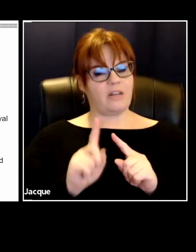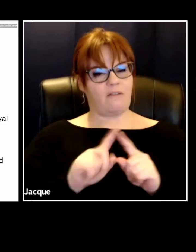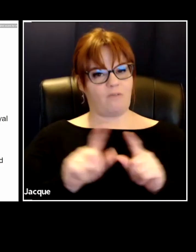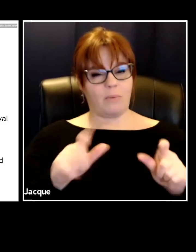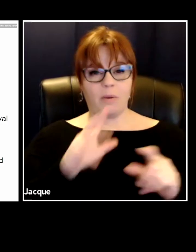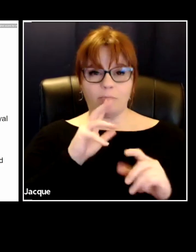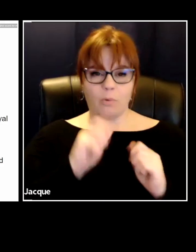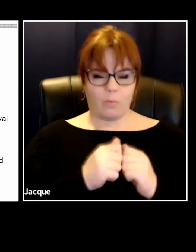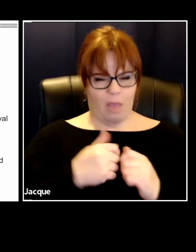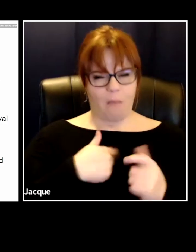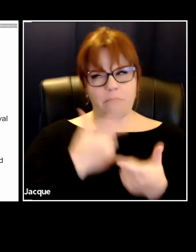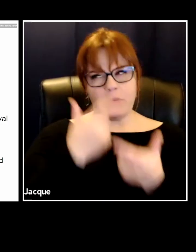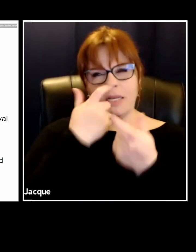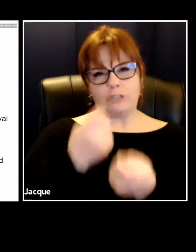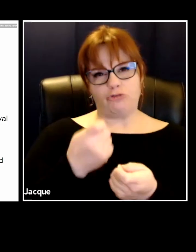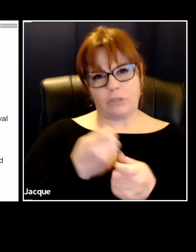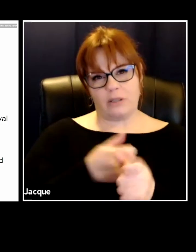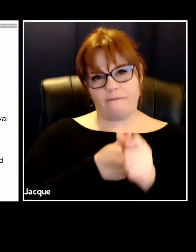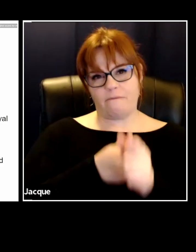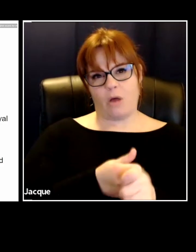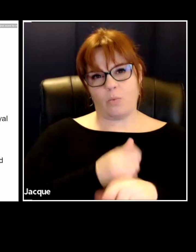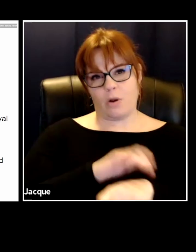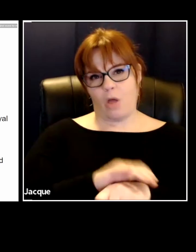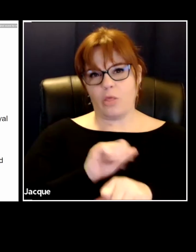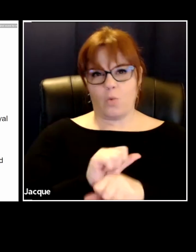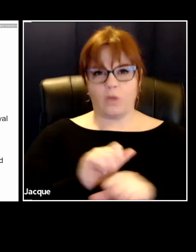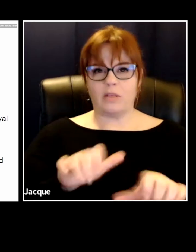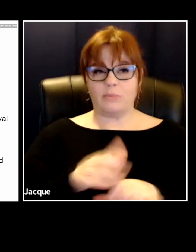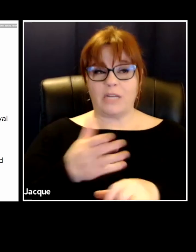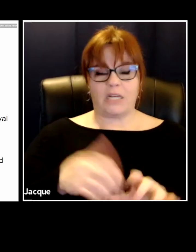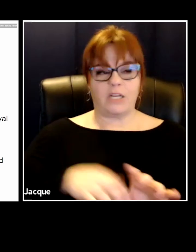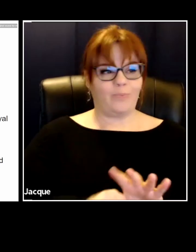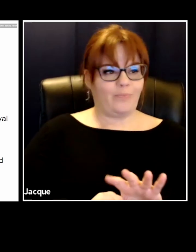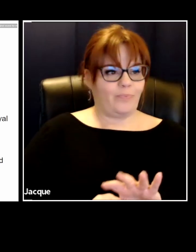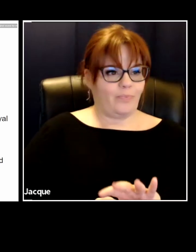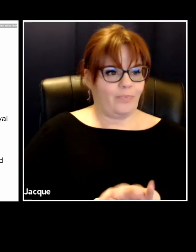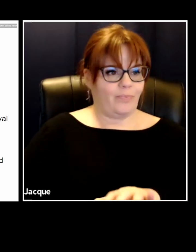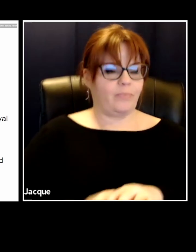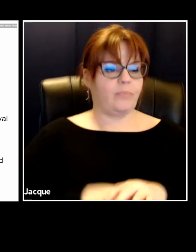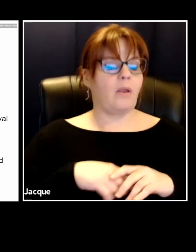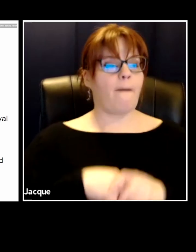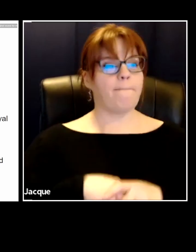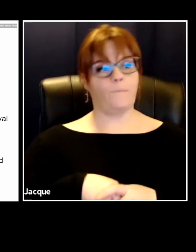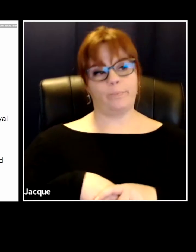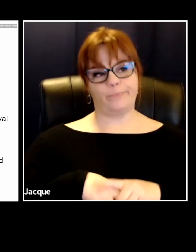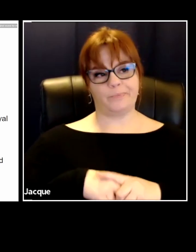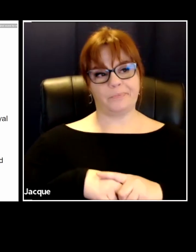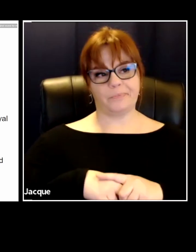interested in kind of following following the work that's been done here. Um I'll just mention one